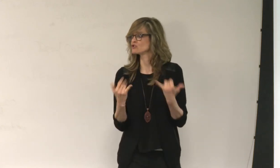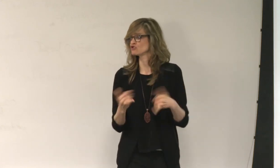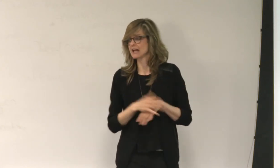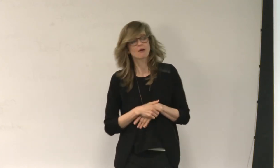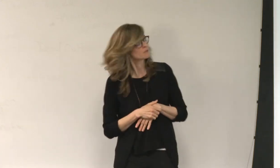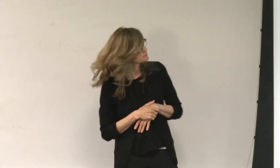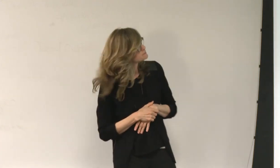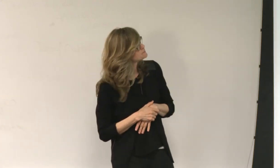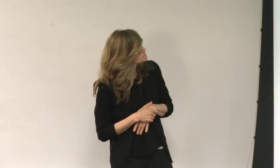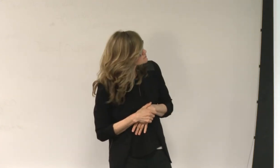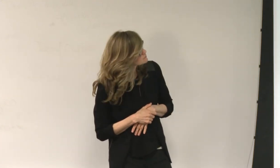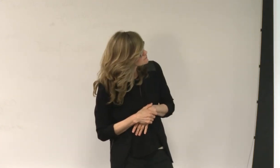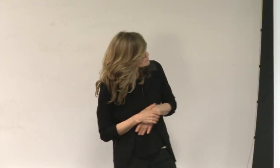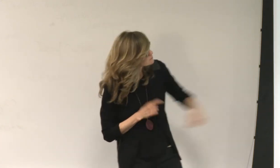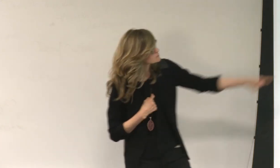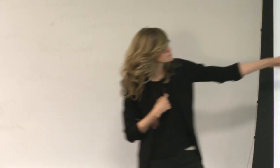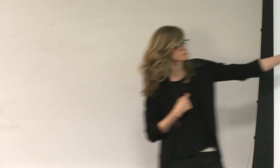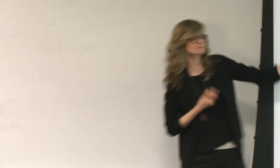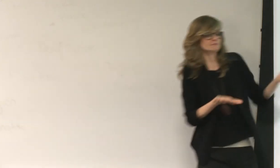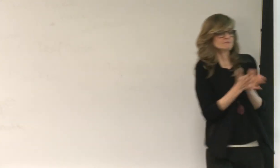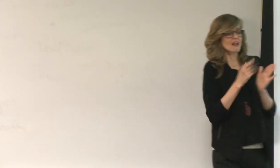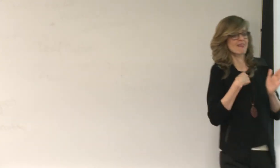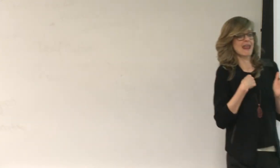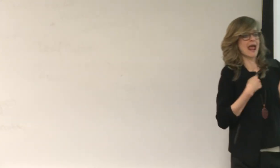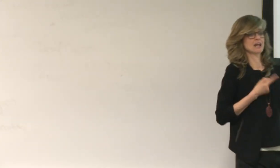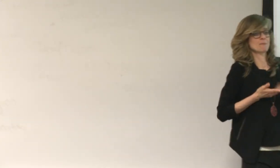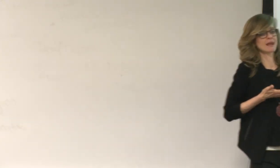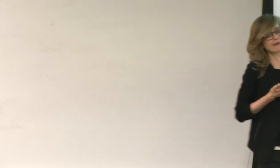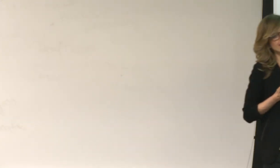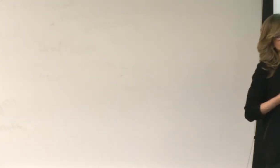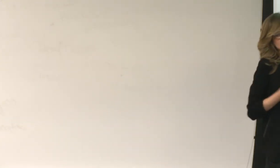AND NOW WE ARE TRYING TO CHANGE RESEARCH TO DATE.